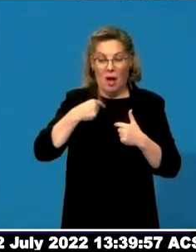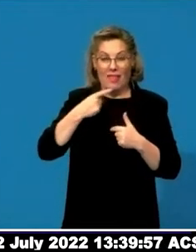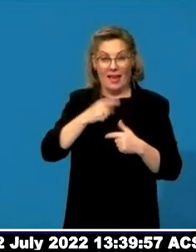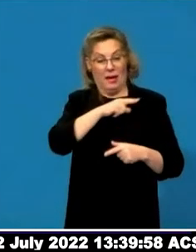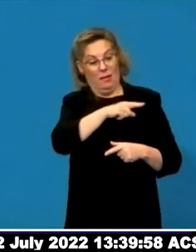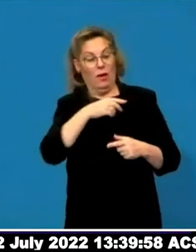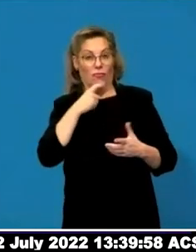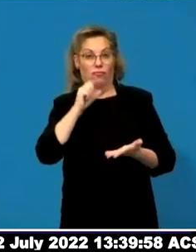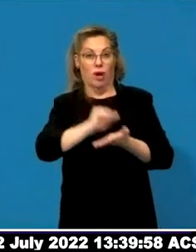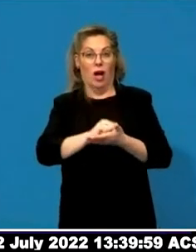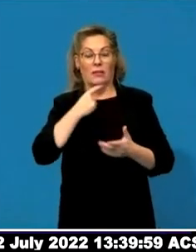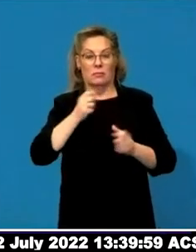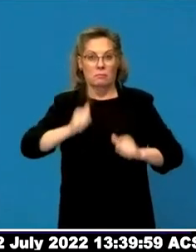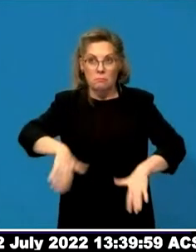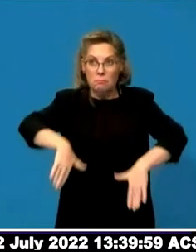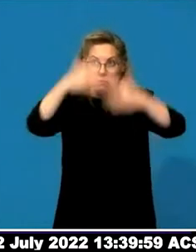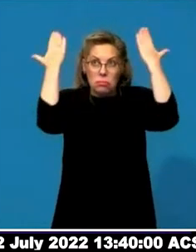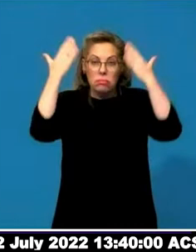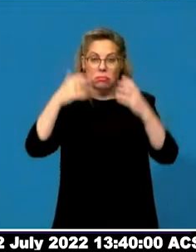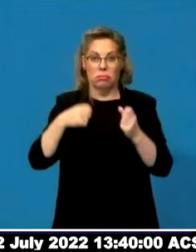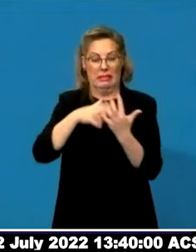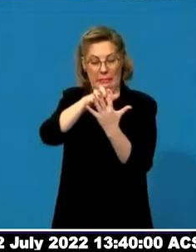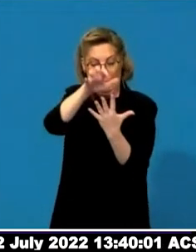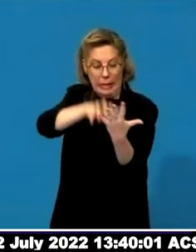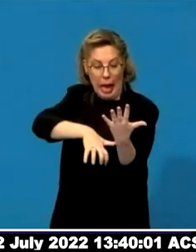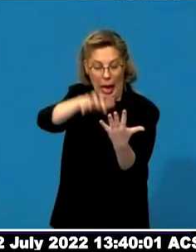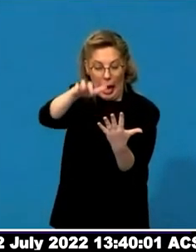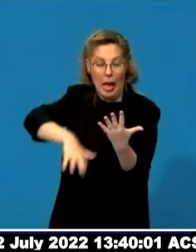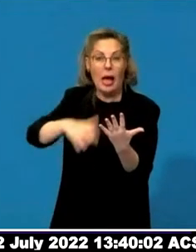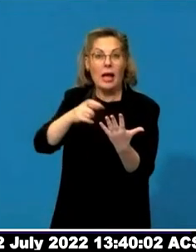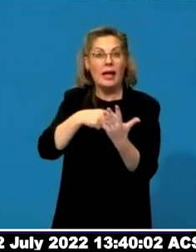It's written in English. It's written.